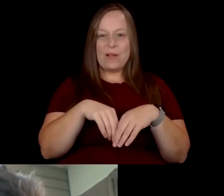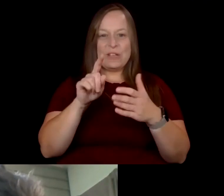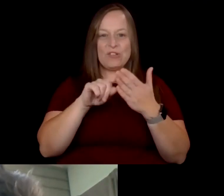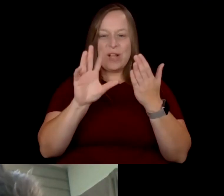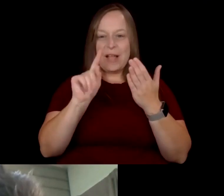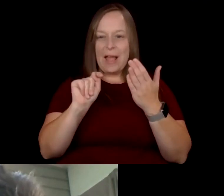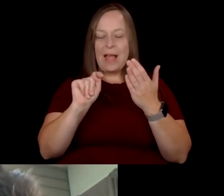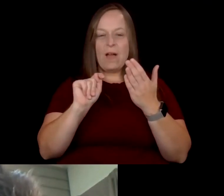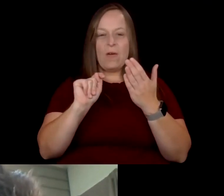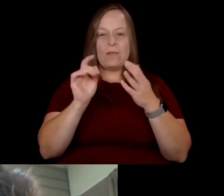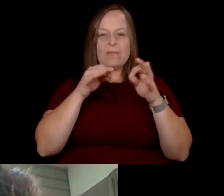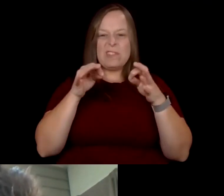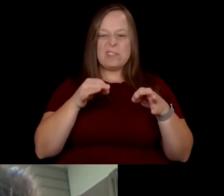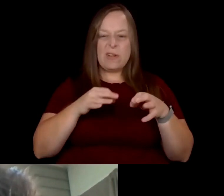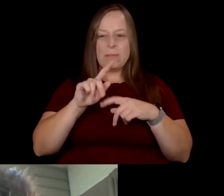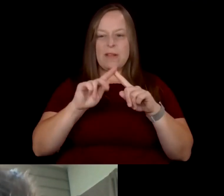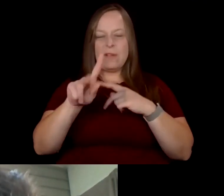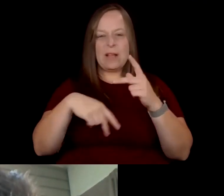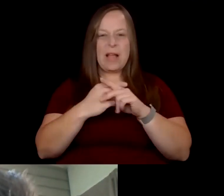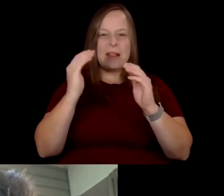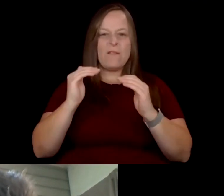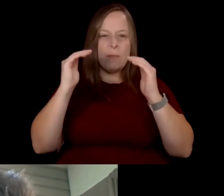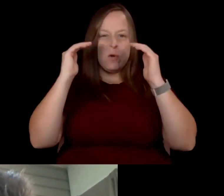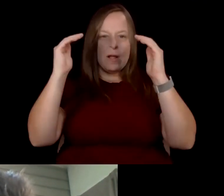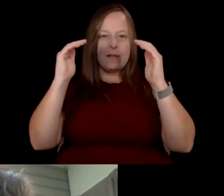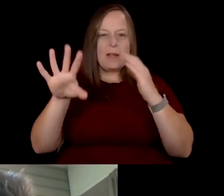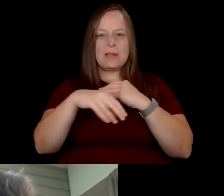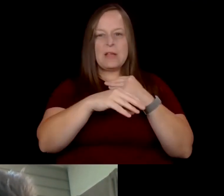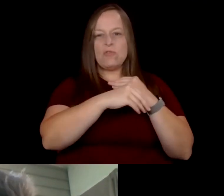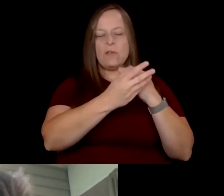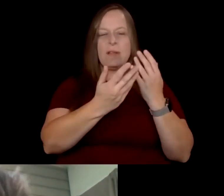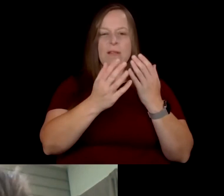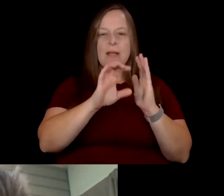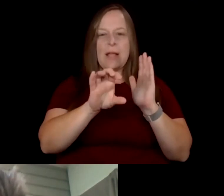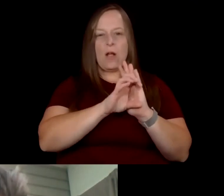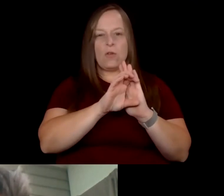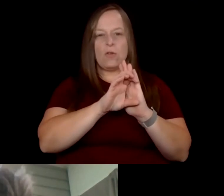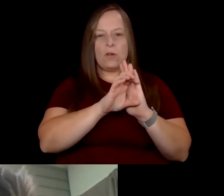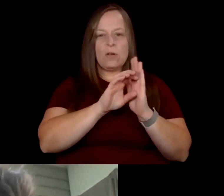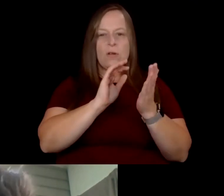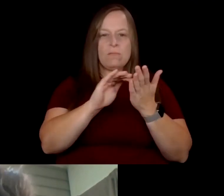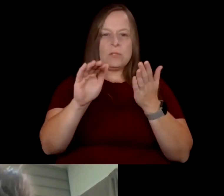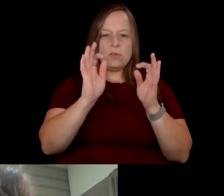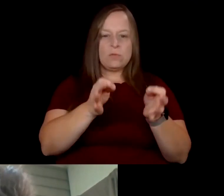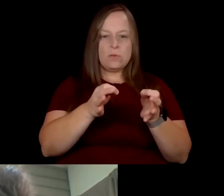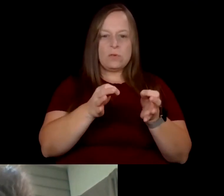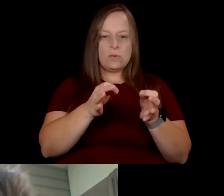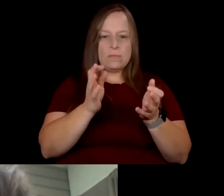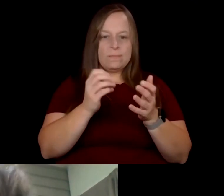it kinda describes the different types of upgrades and then additional things, like the character of discharge determinations and restoration of honor.